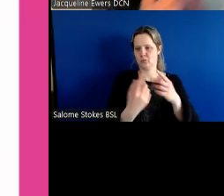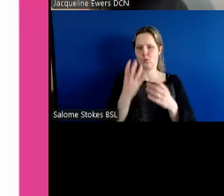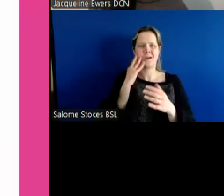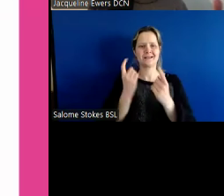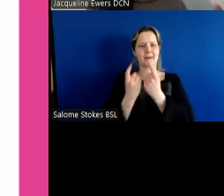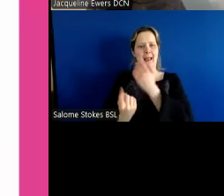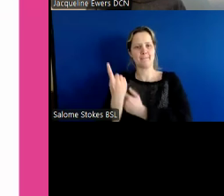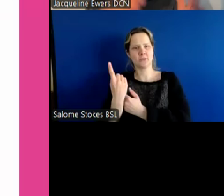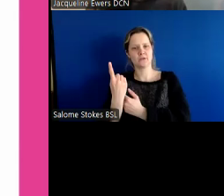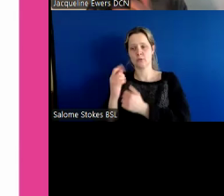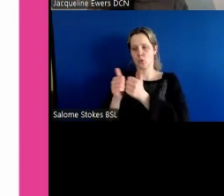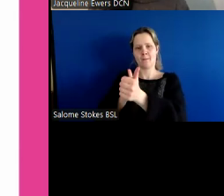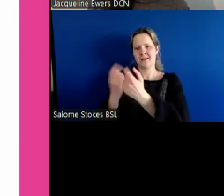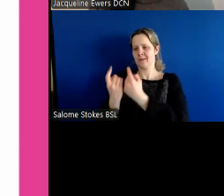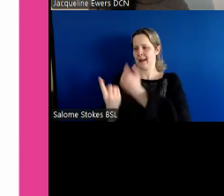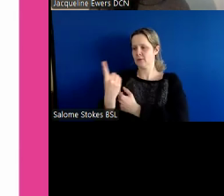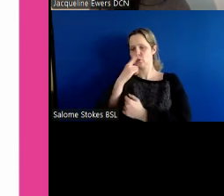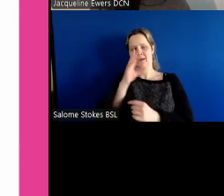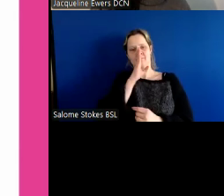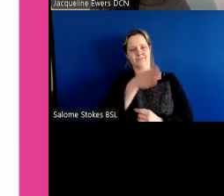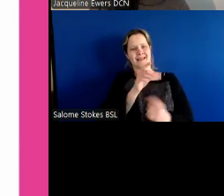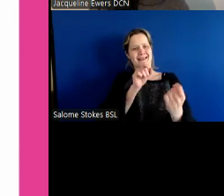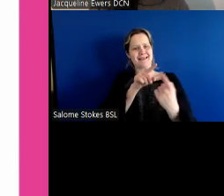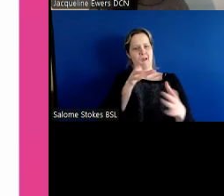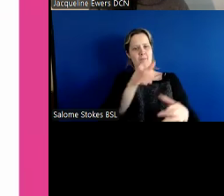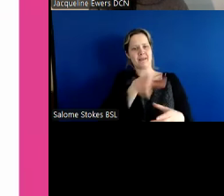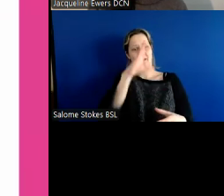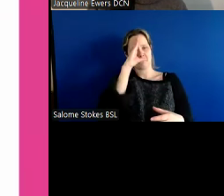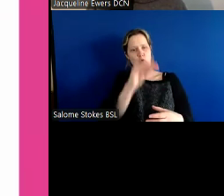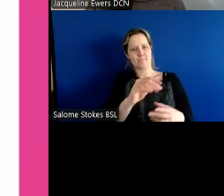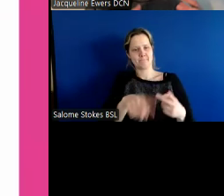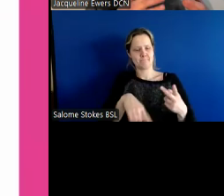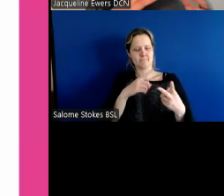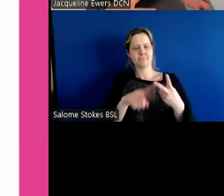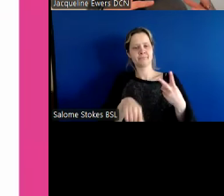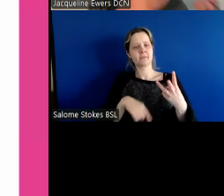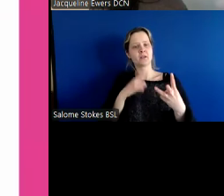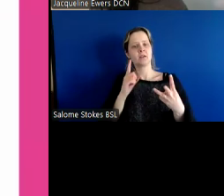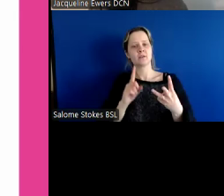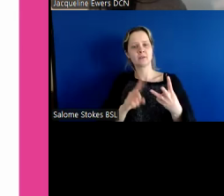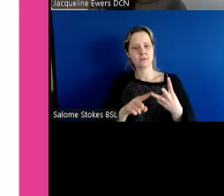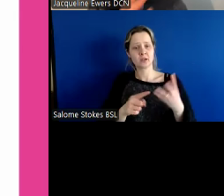as an organization and that you want people to engage in. It's tracked.